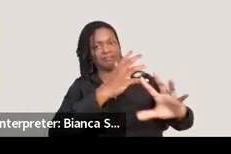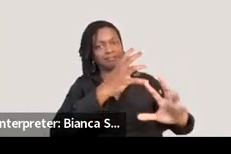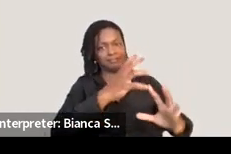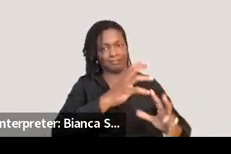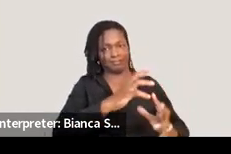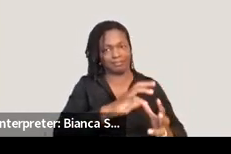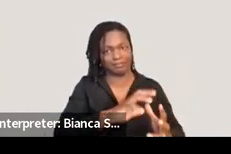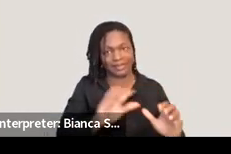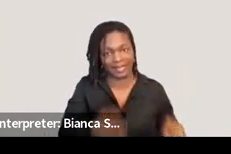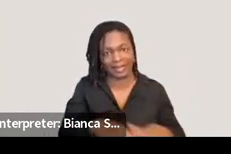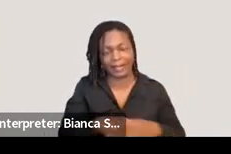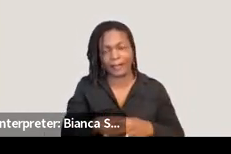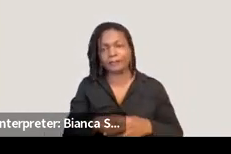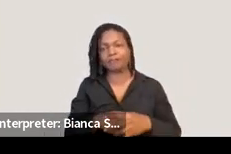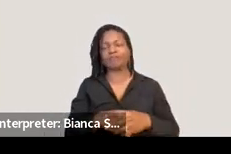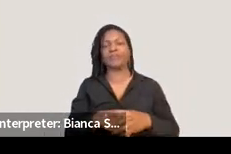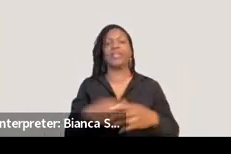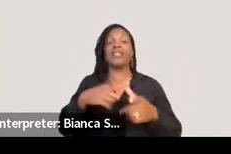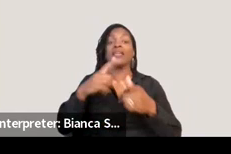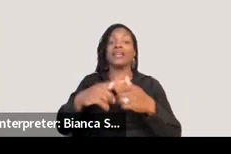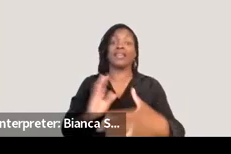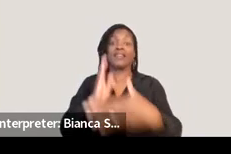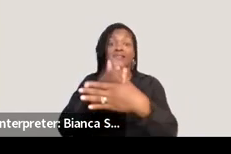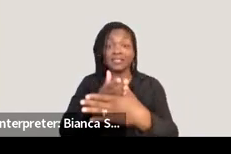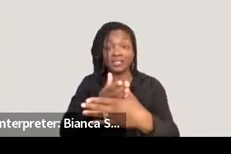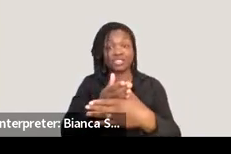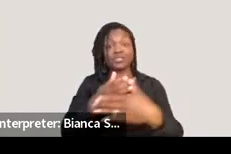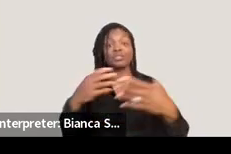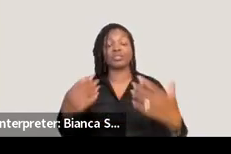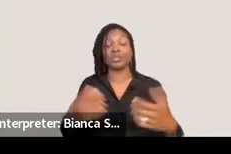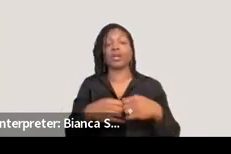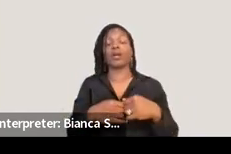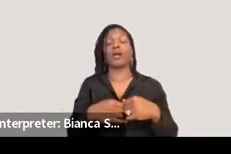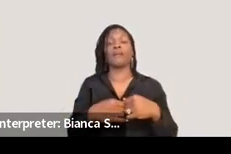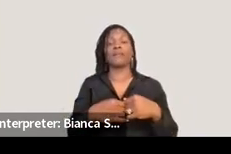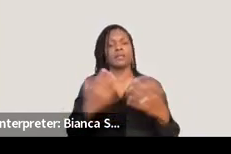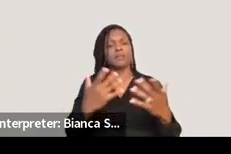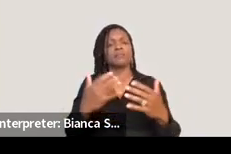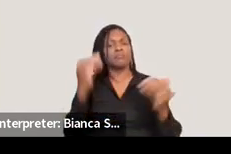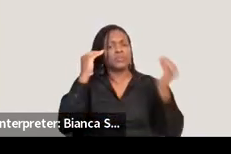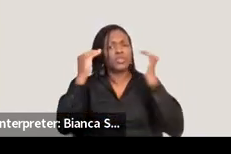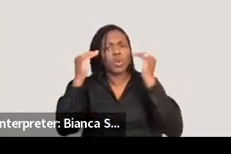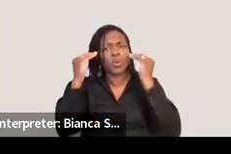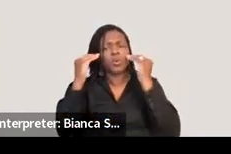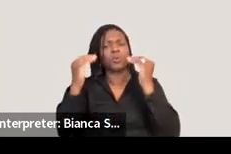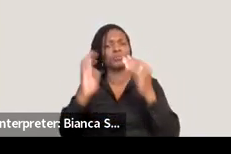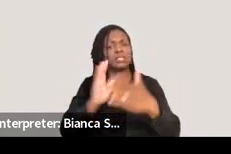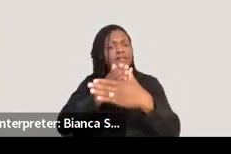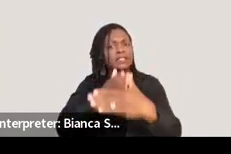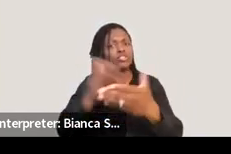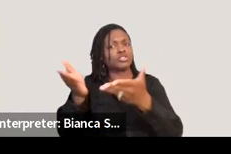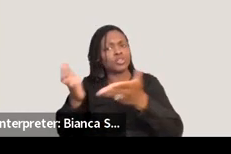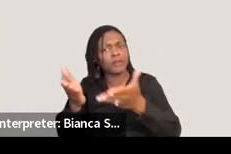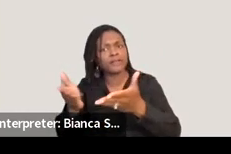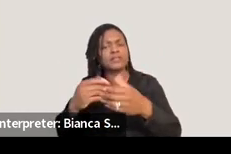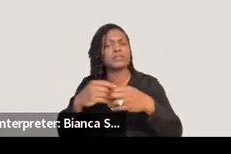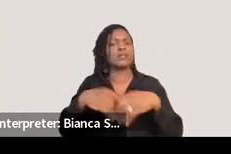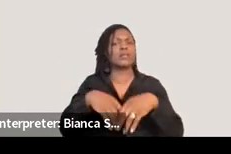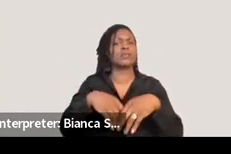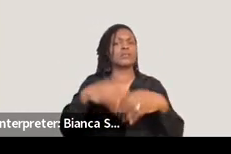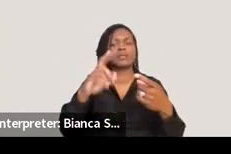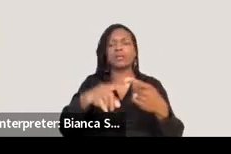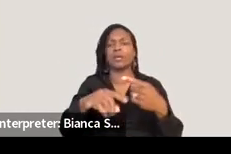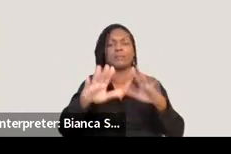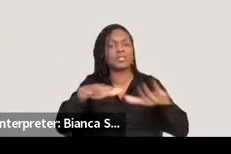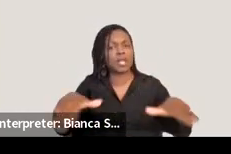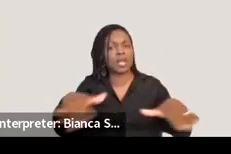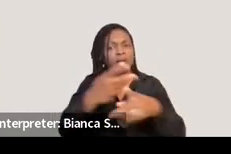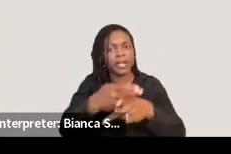Best practices, evidence-based research. Whether it be in through the mental health field, child welfare, field, child and family studies.